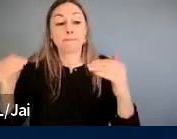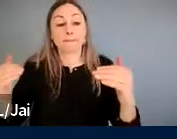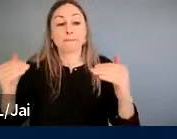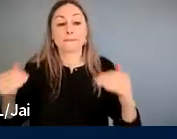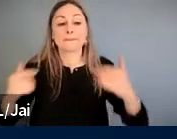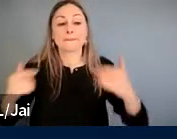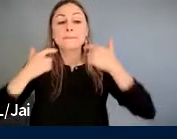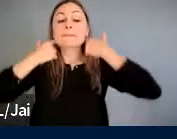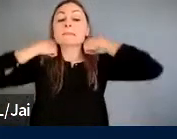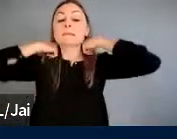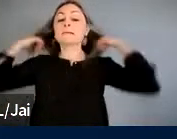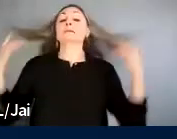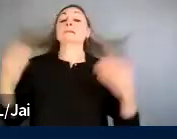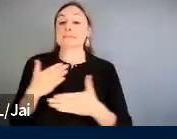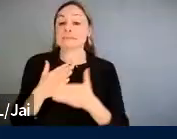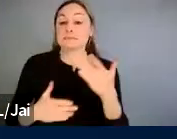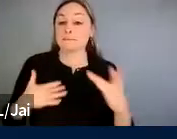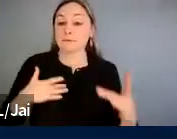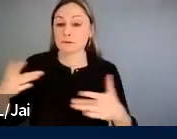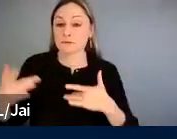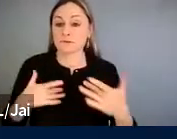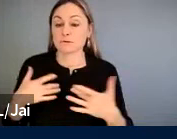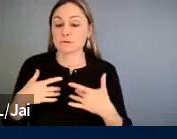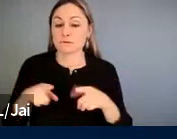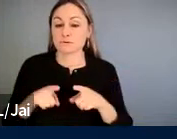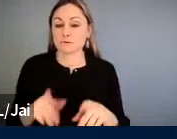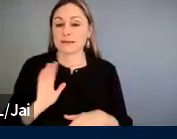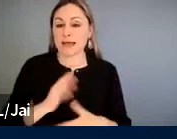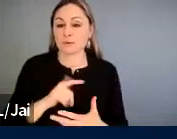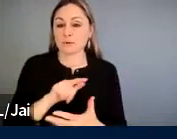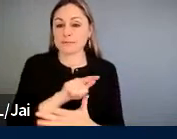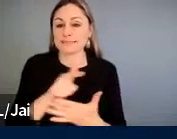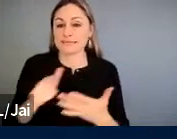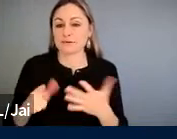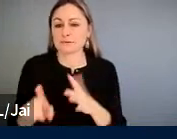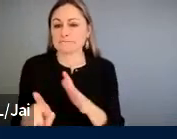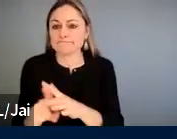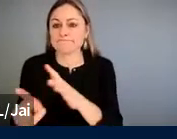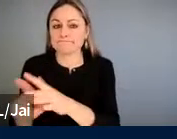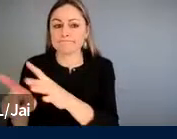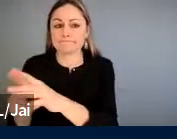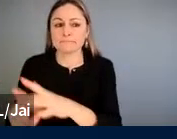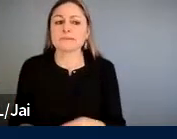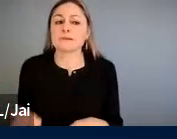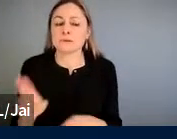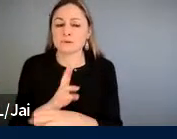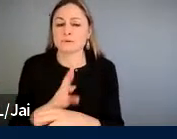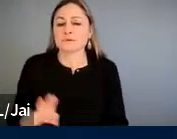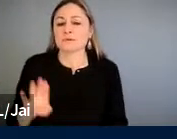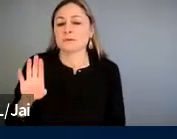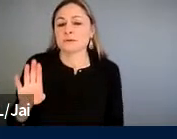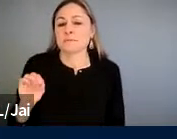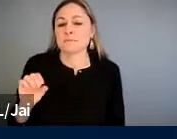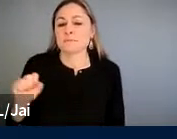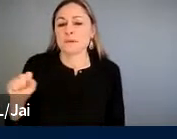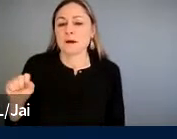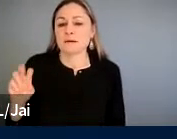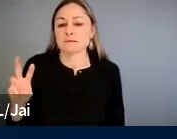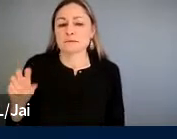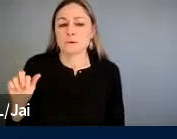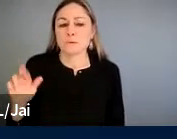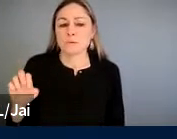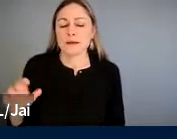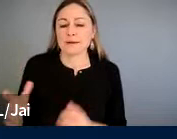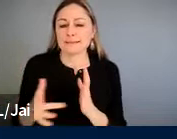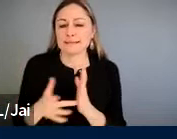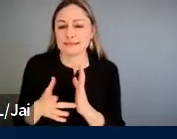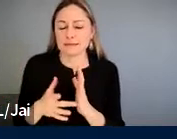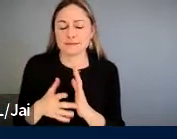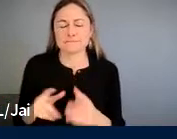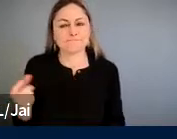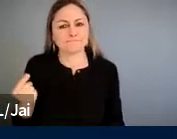the firms that were raised during the series are Bossware technologies. Bossware technologies are